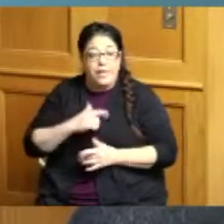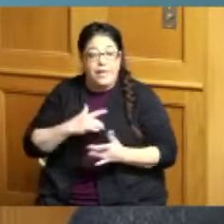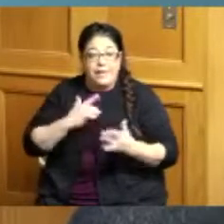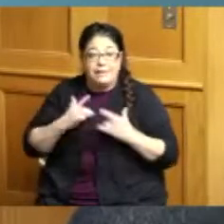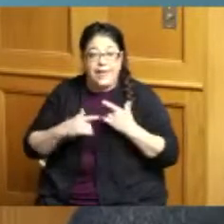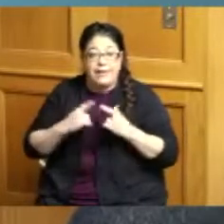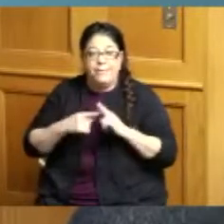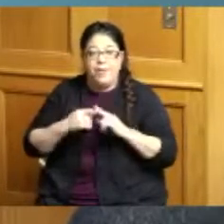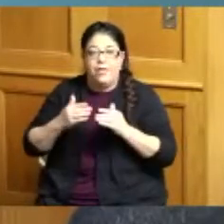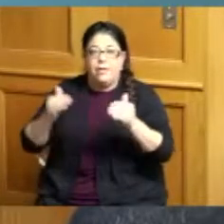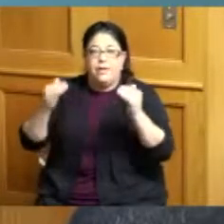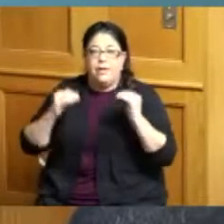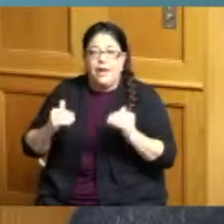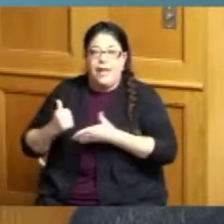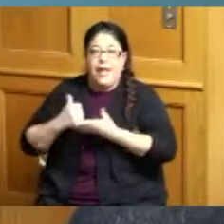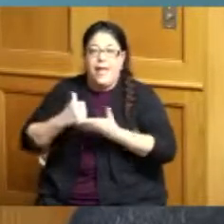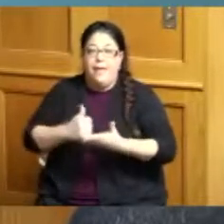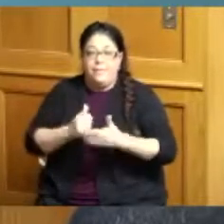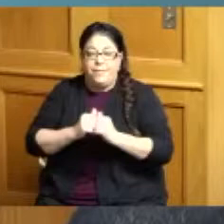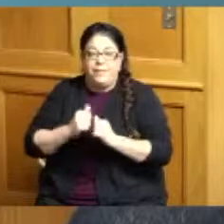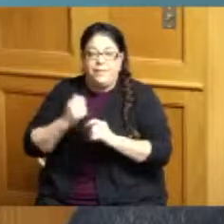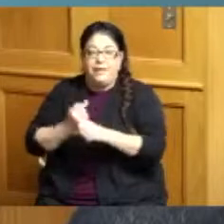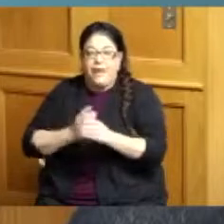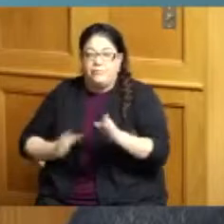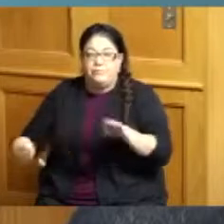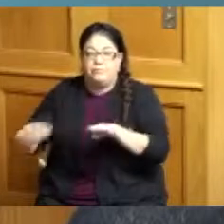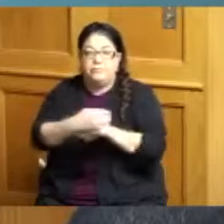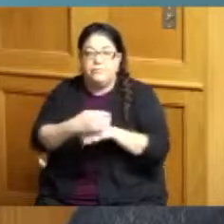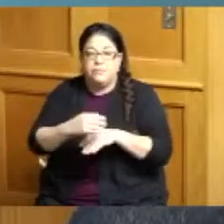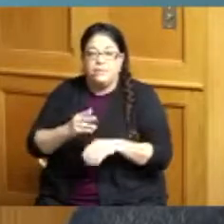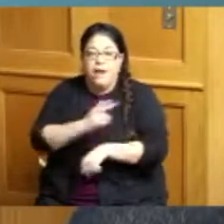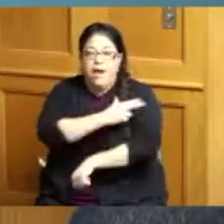it helped people get to the hospital at shorter times and could save lives but then we create